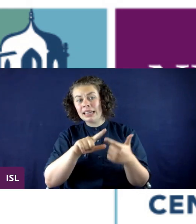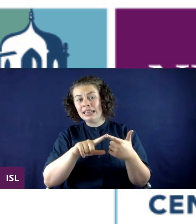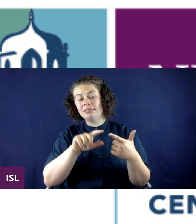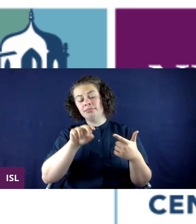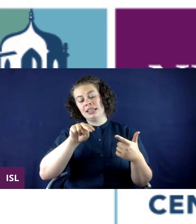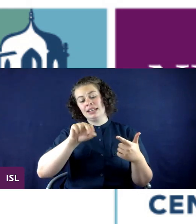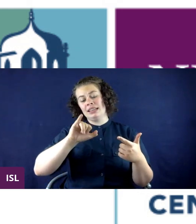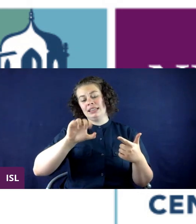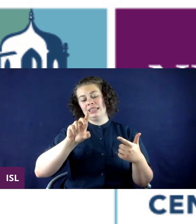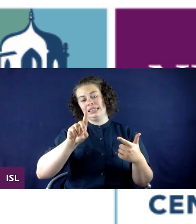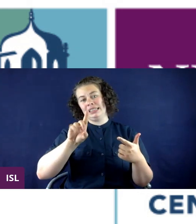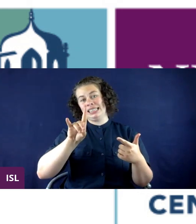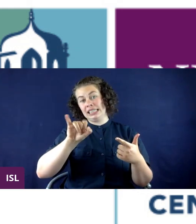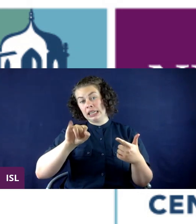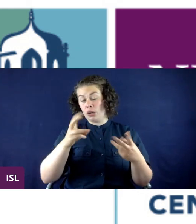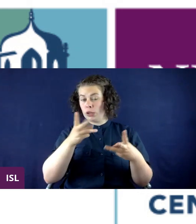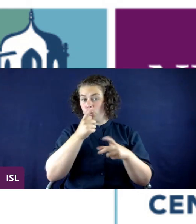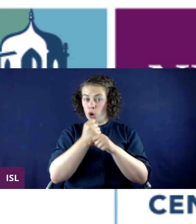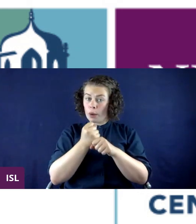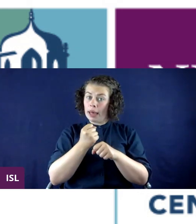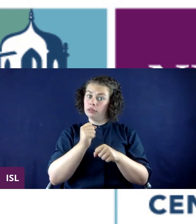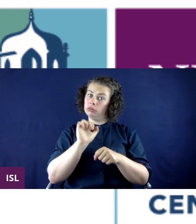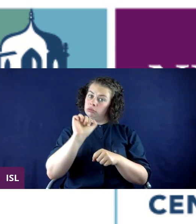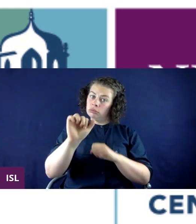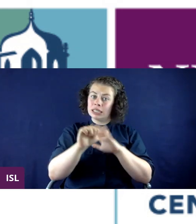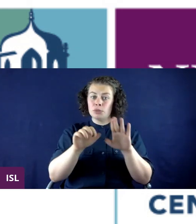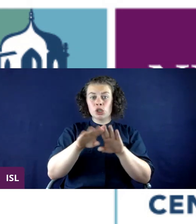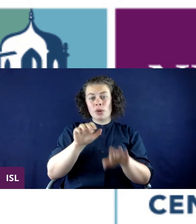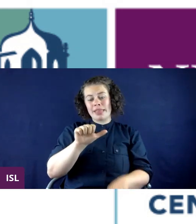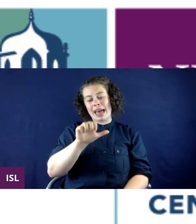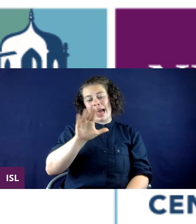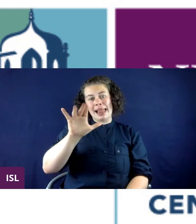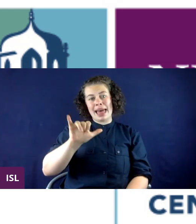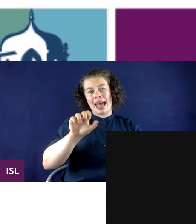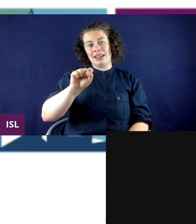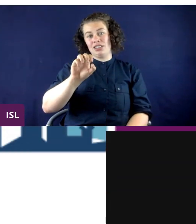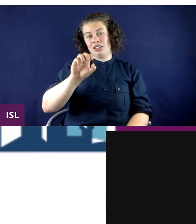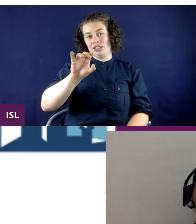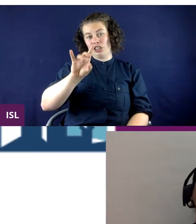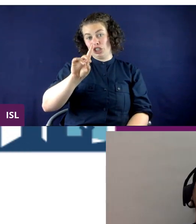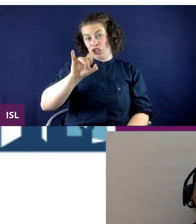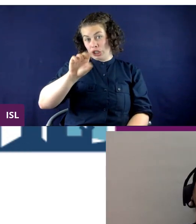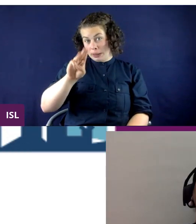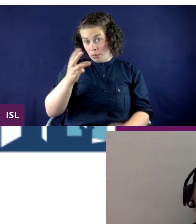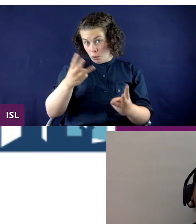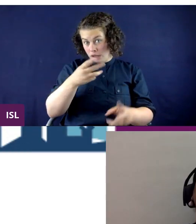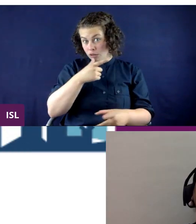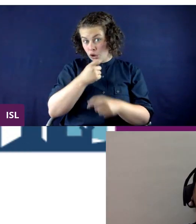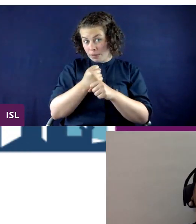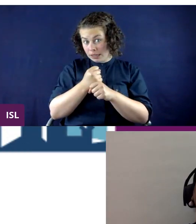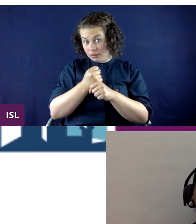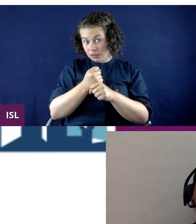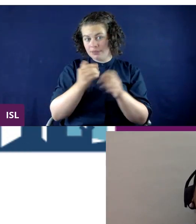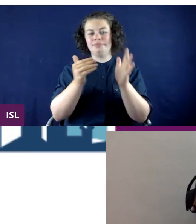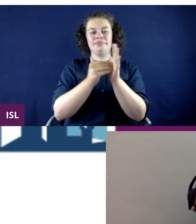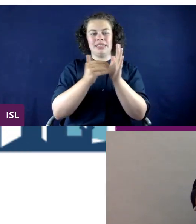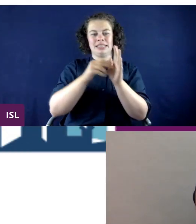make the spaces for equal and more fair. Is anybody else want to comment on that about experiences of our ship?